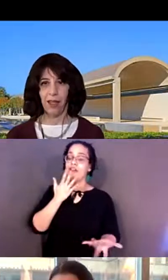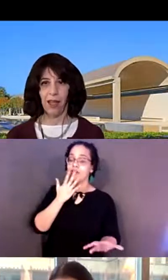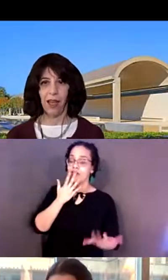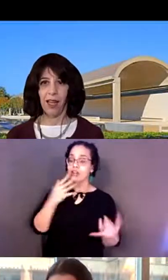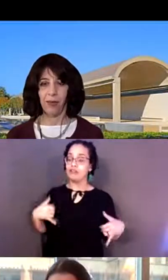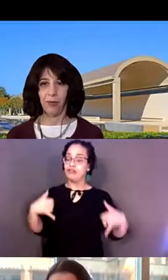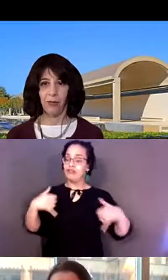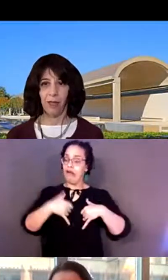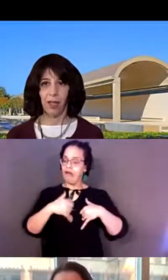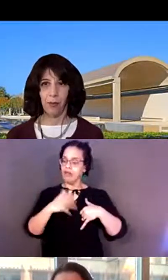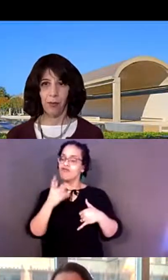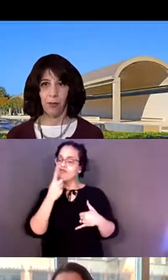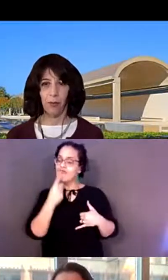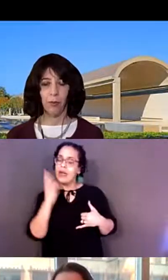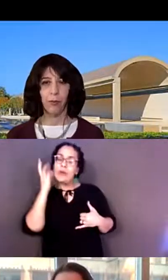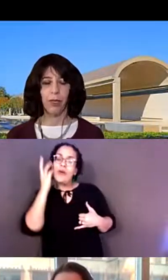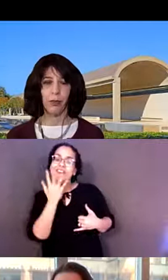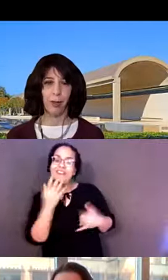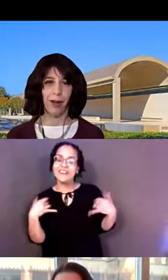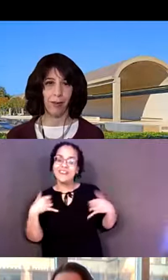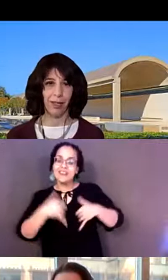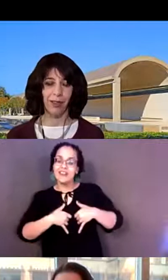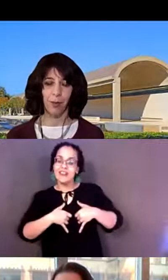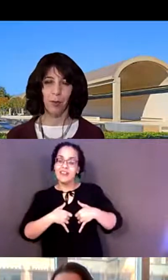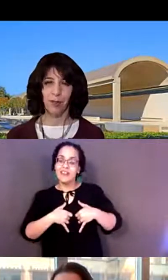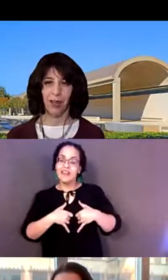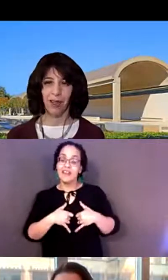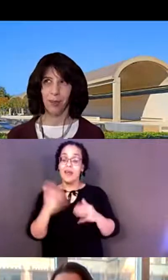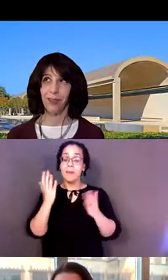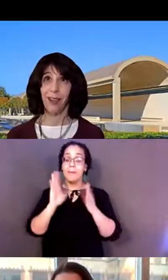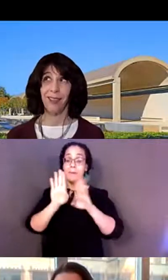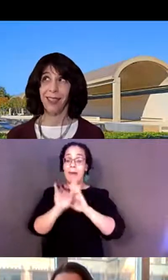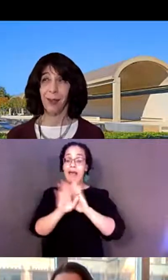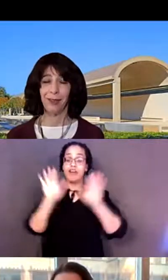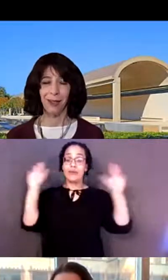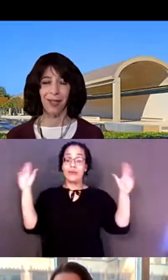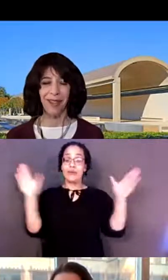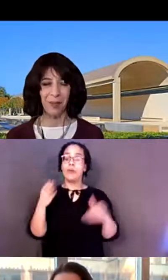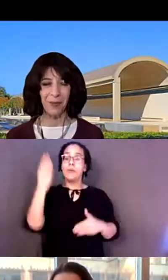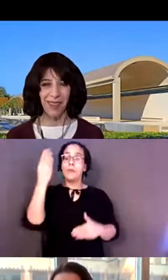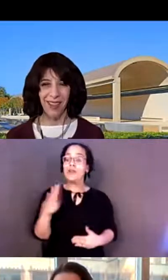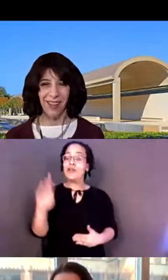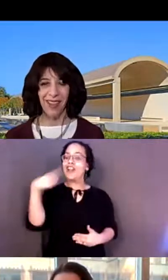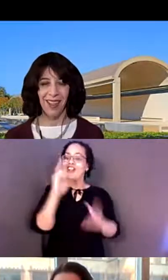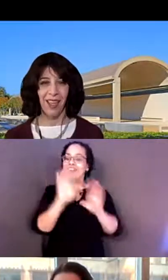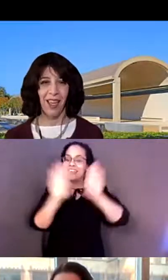and I have a bright blue behind me the blue sky that